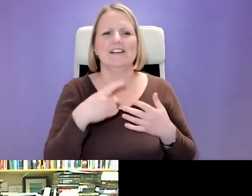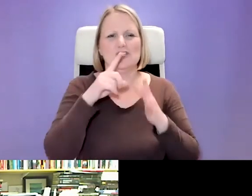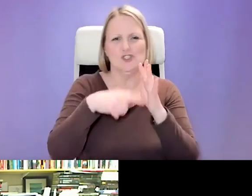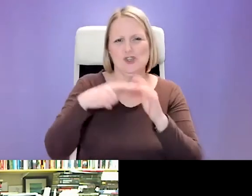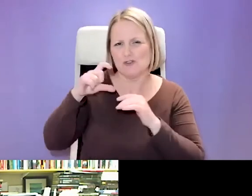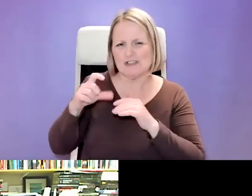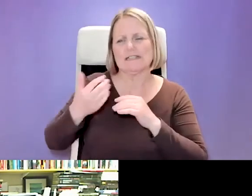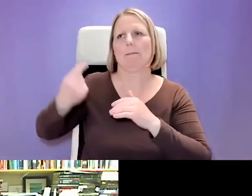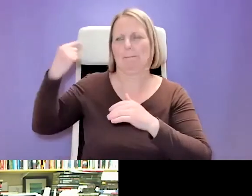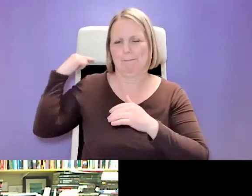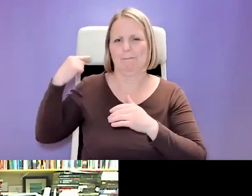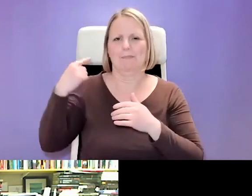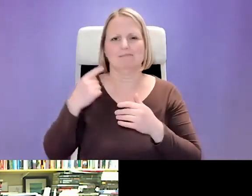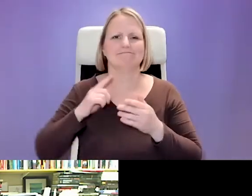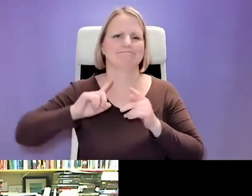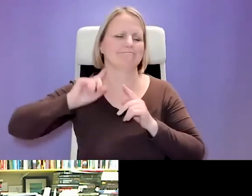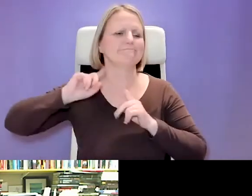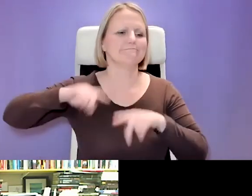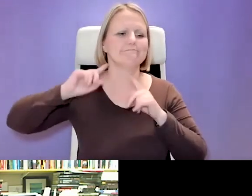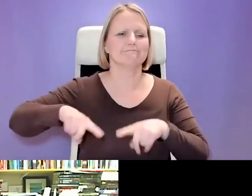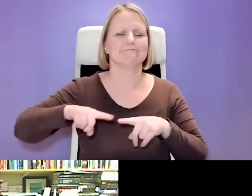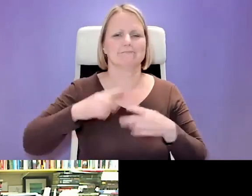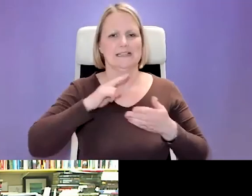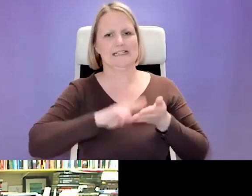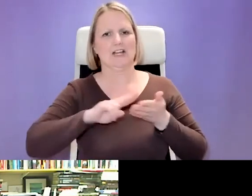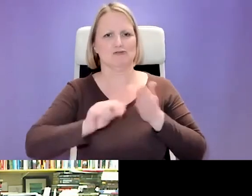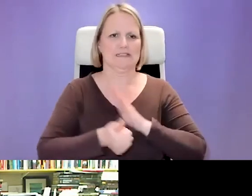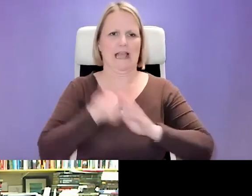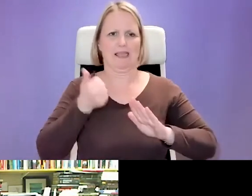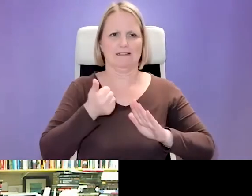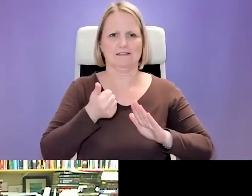by saying that the poor have one message from God, as a group,